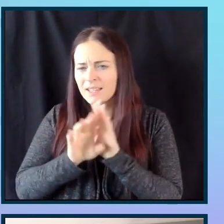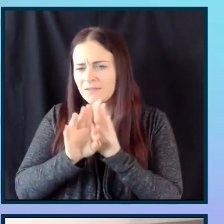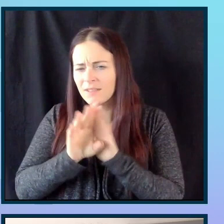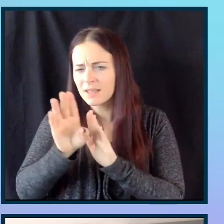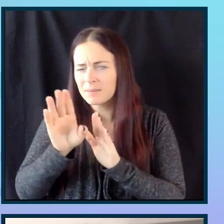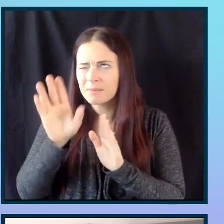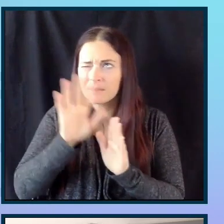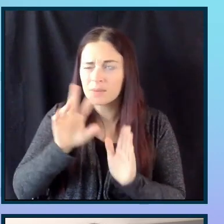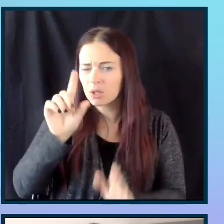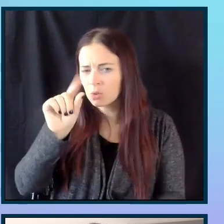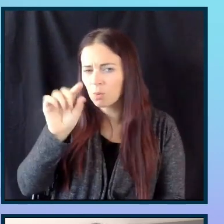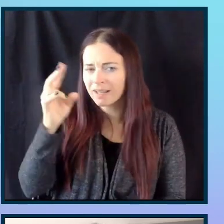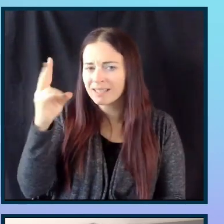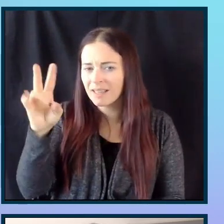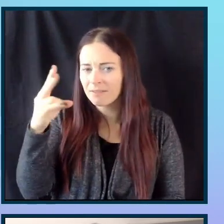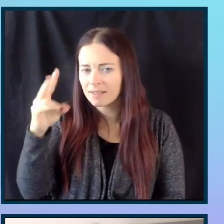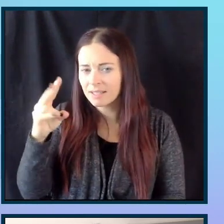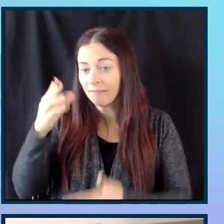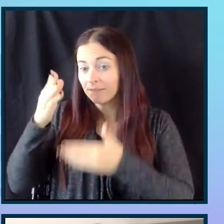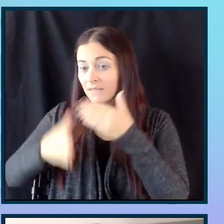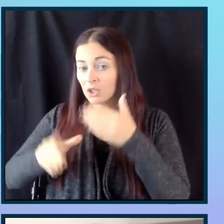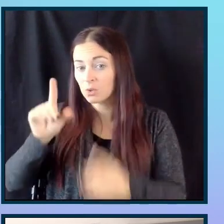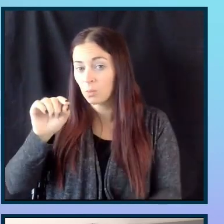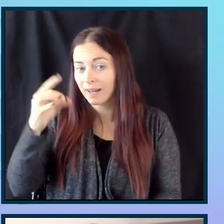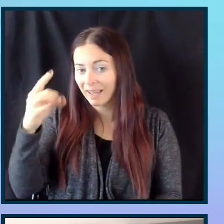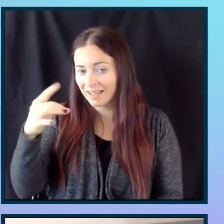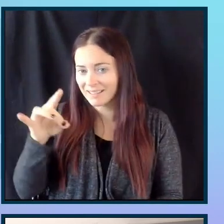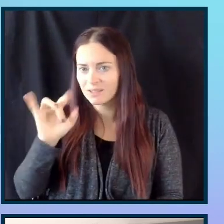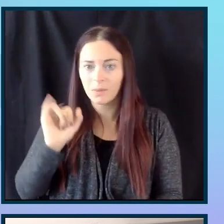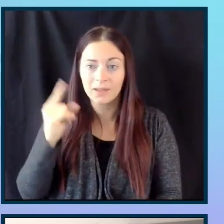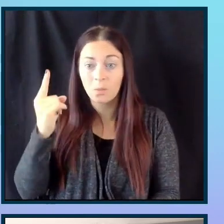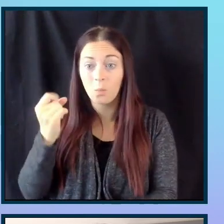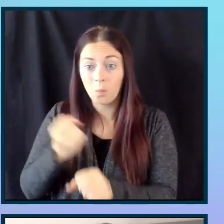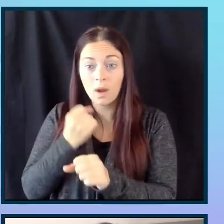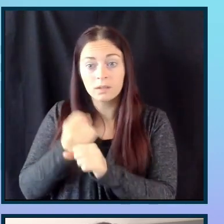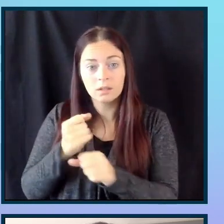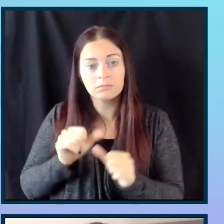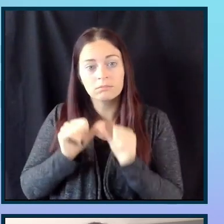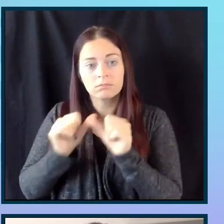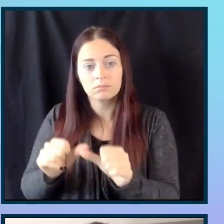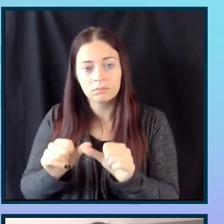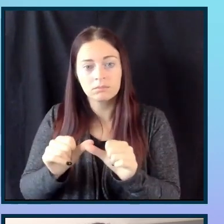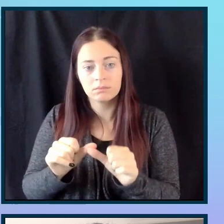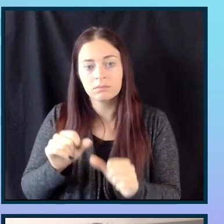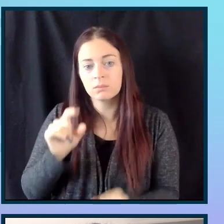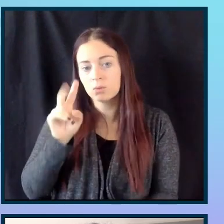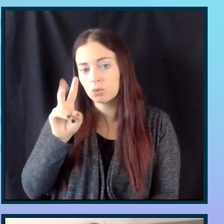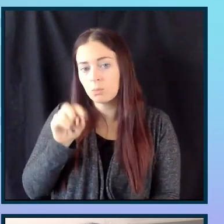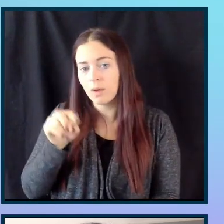was completed in 2018. So that's a one year turnaround. And then for WCAG 2.2 which currently working on,